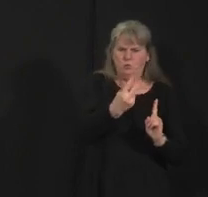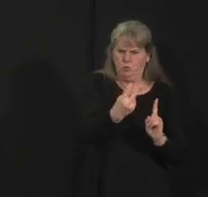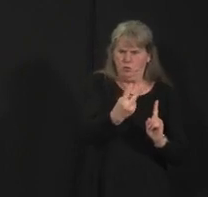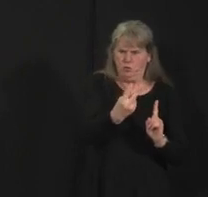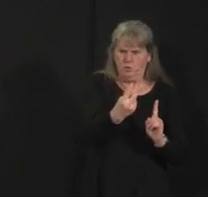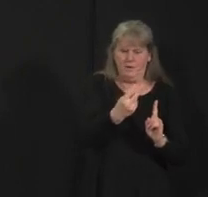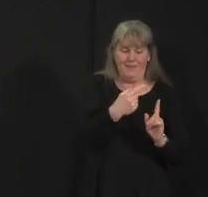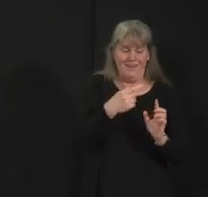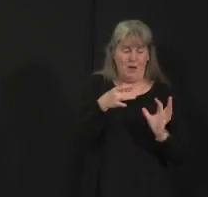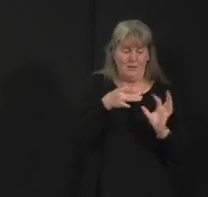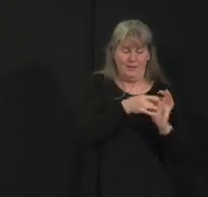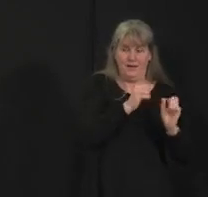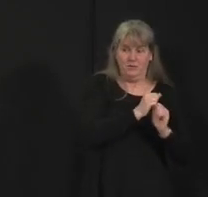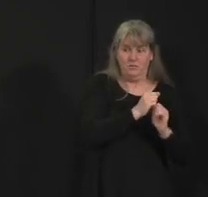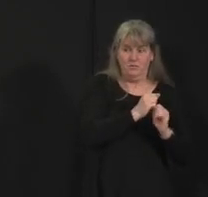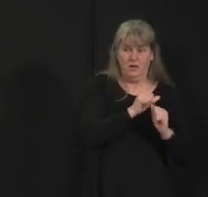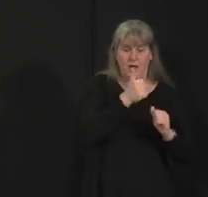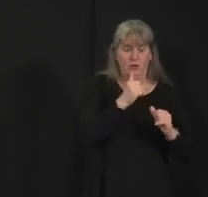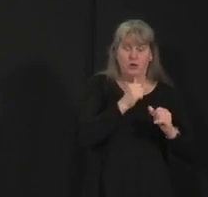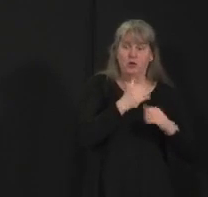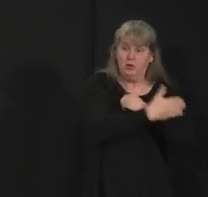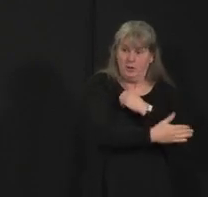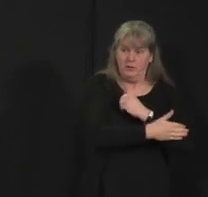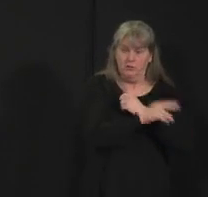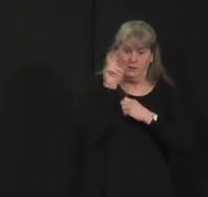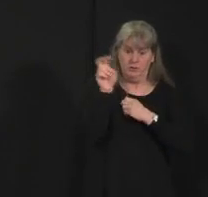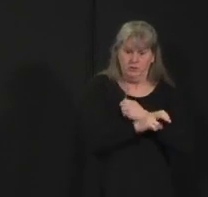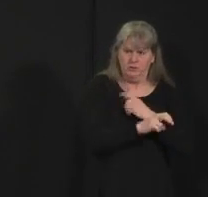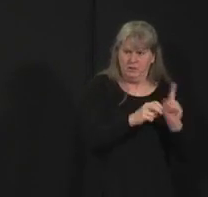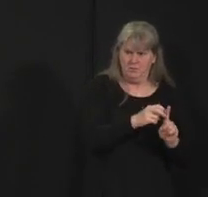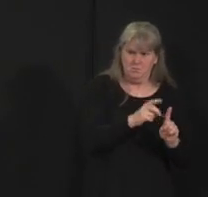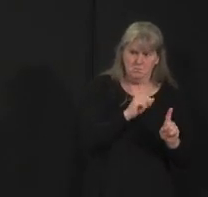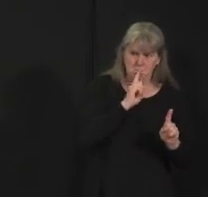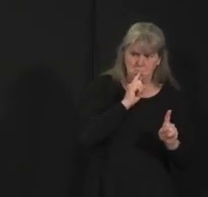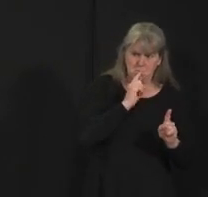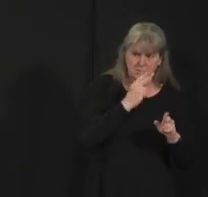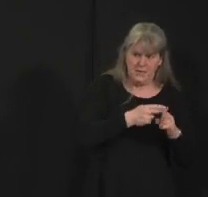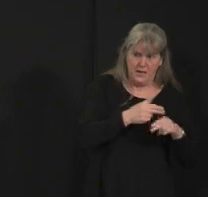from international travel, are you saying from which country this is from or can you maybe